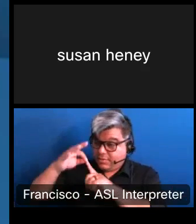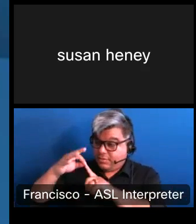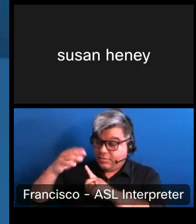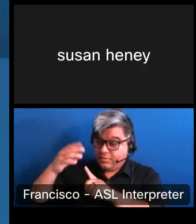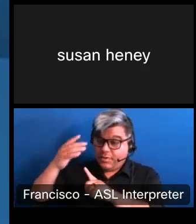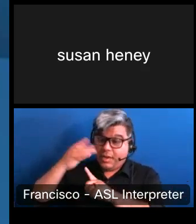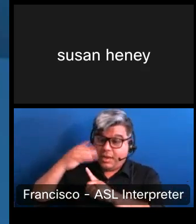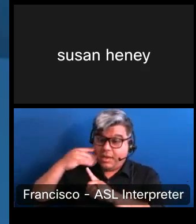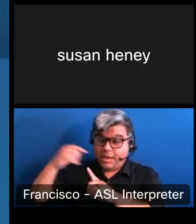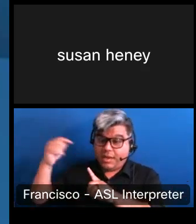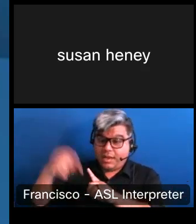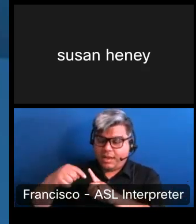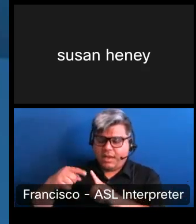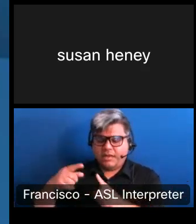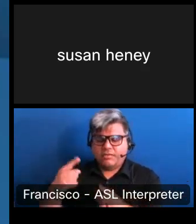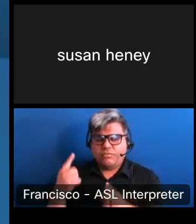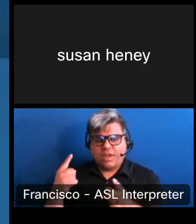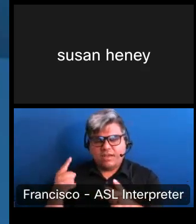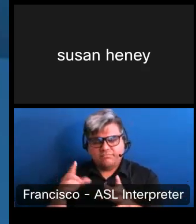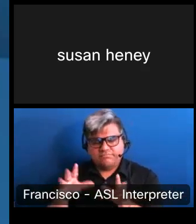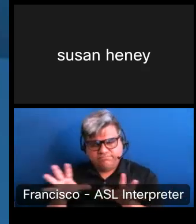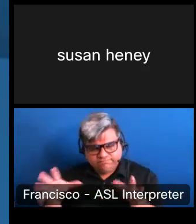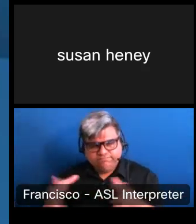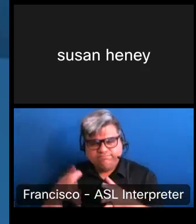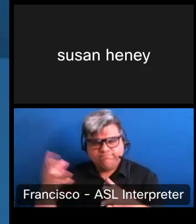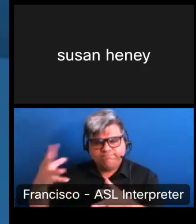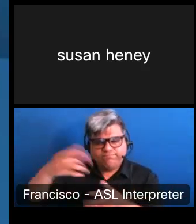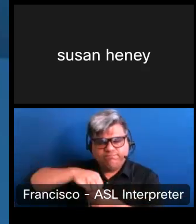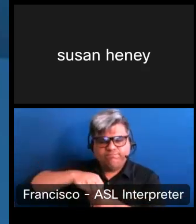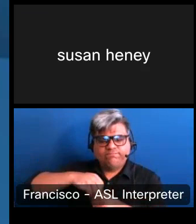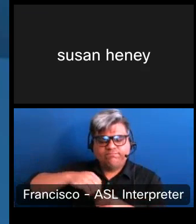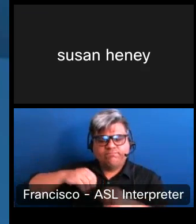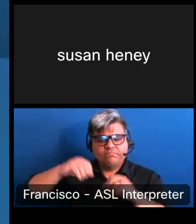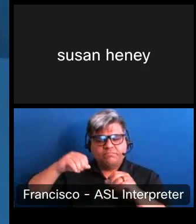surveys and censuses in one place, and a guide that can help you figure out whether there are